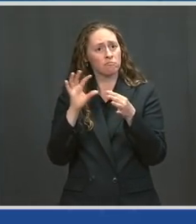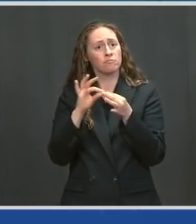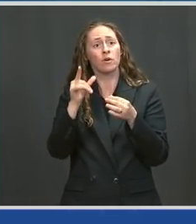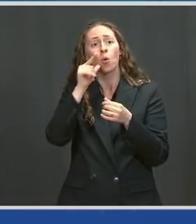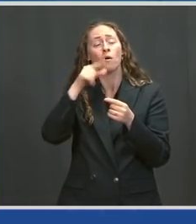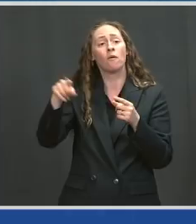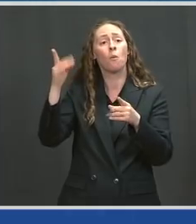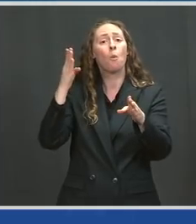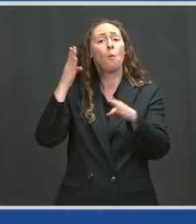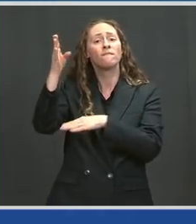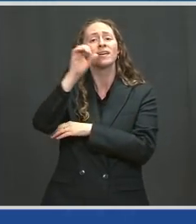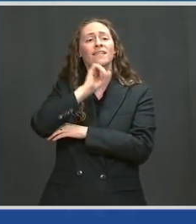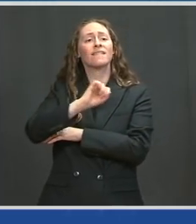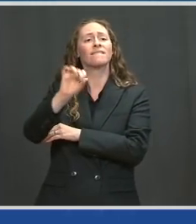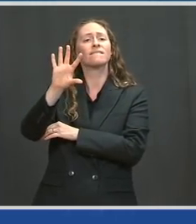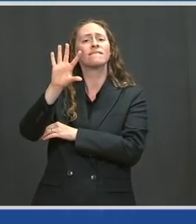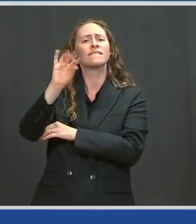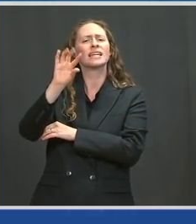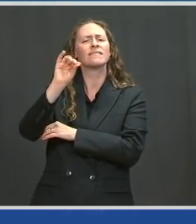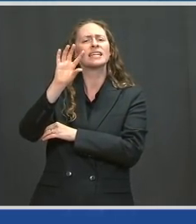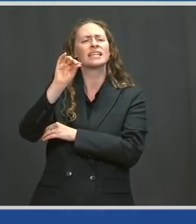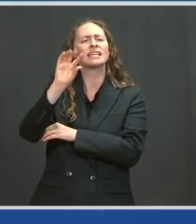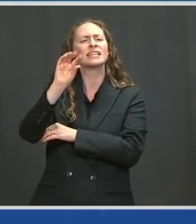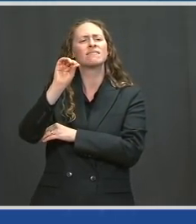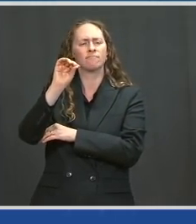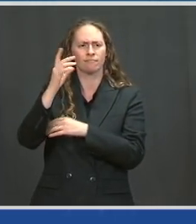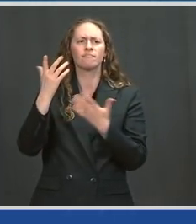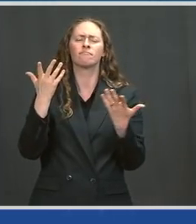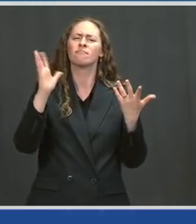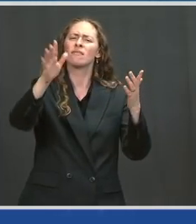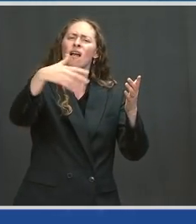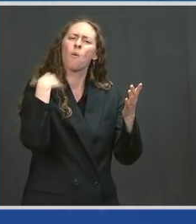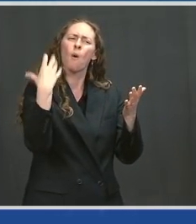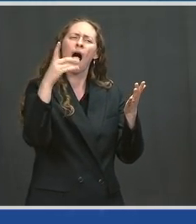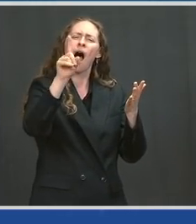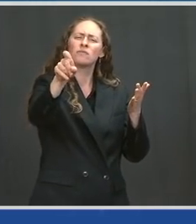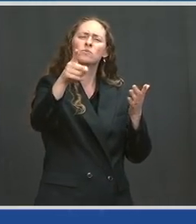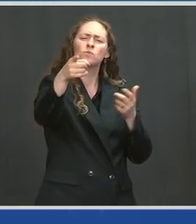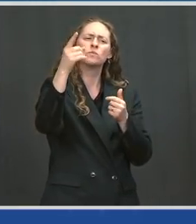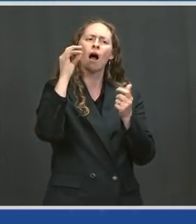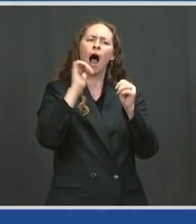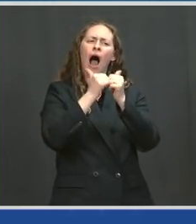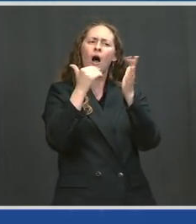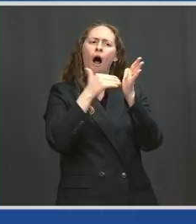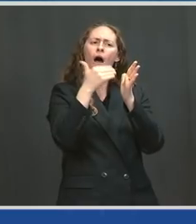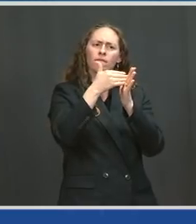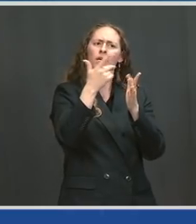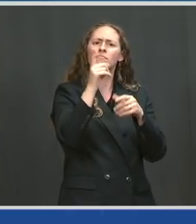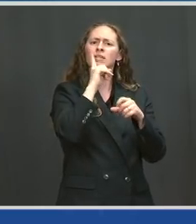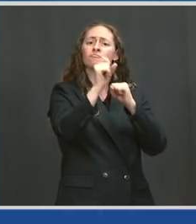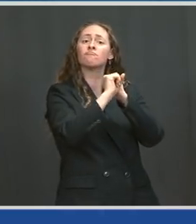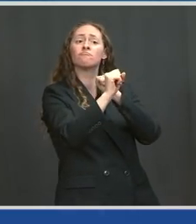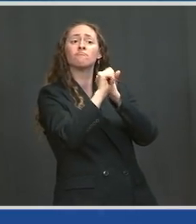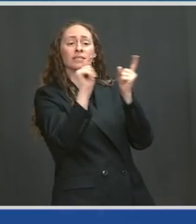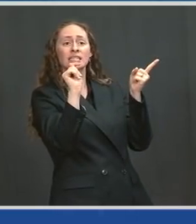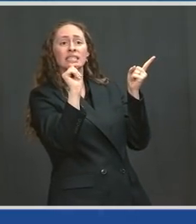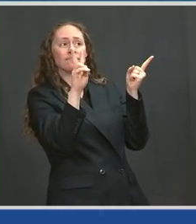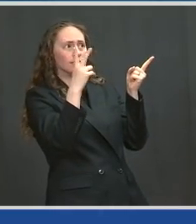how often did you ever see advertisements on television with black and white couples? Not a joke.